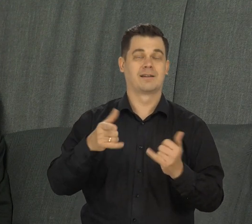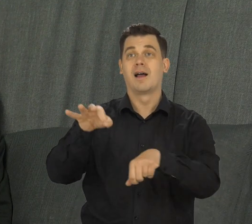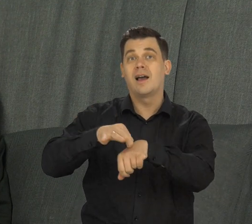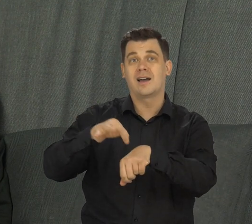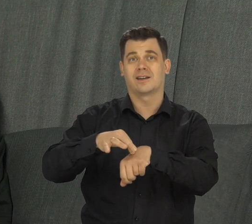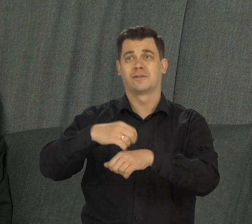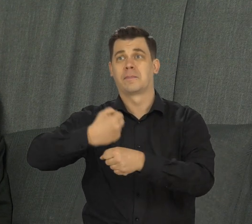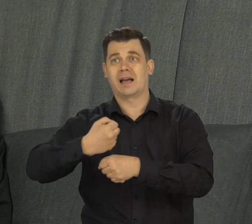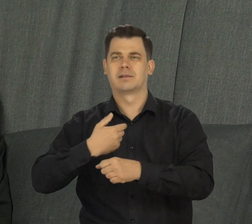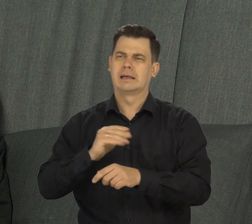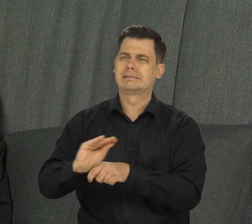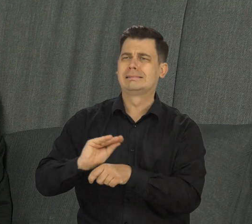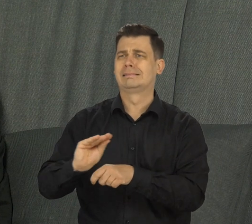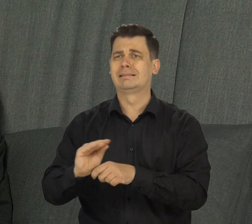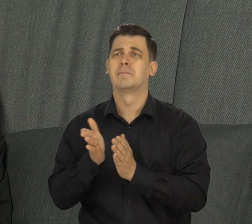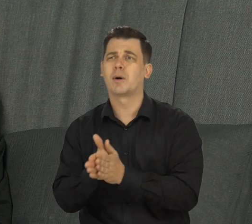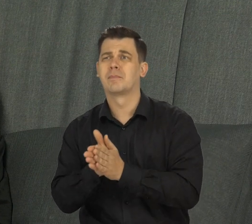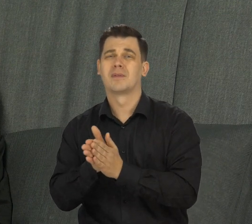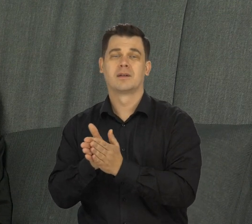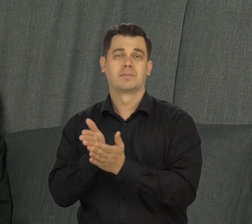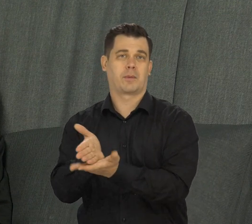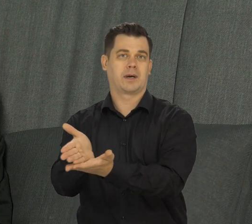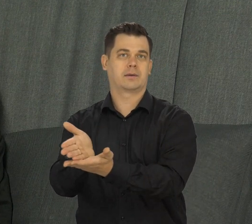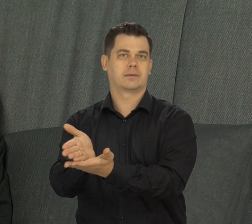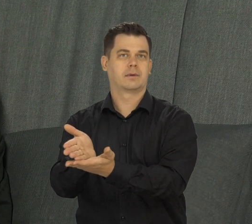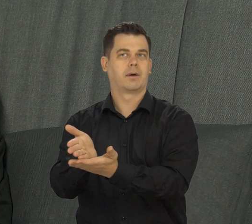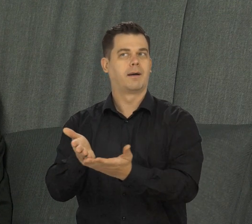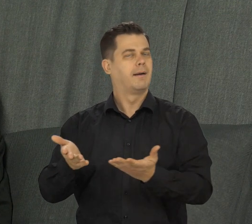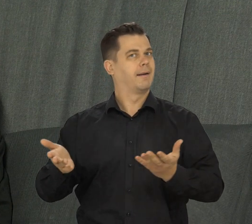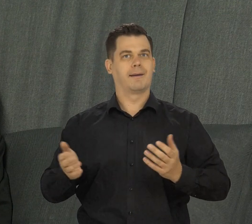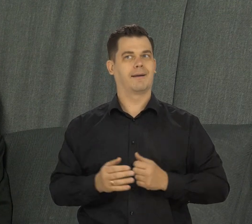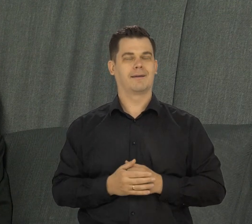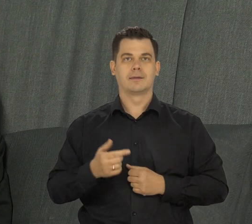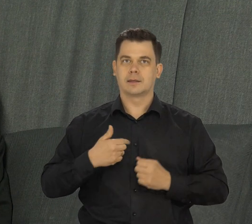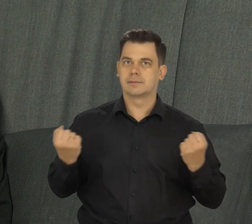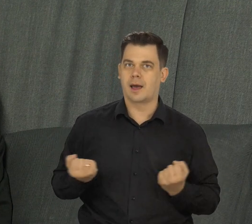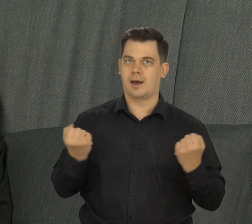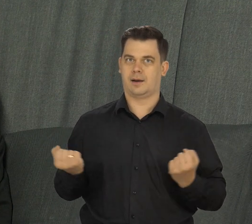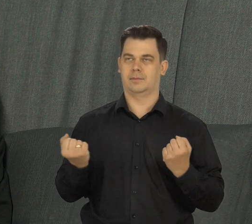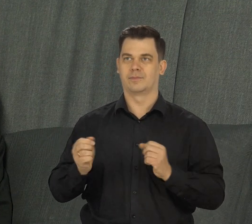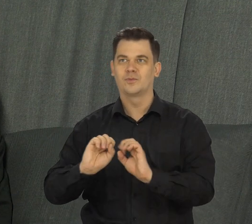during a job interview and on many other occasions. I explained as much as I could.